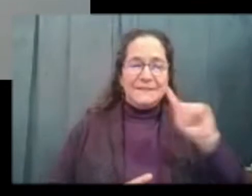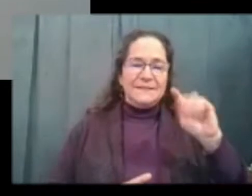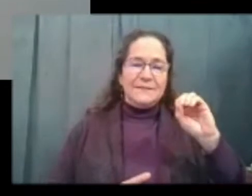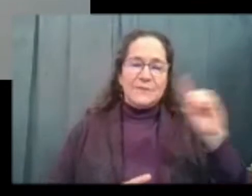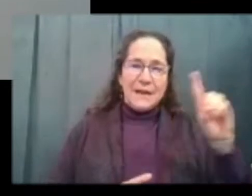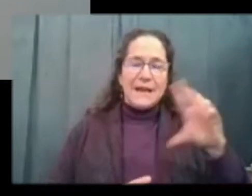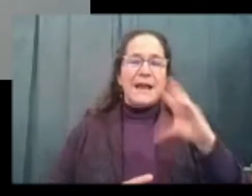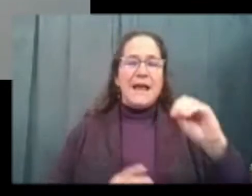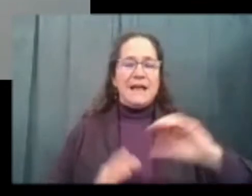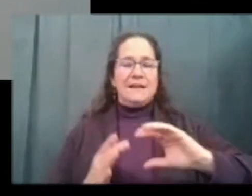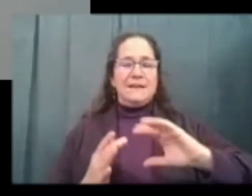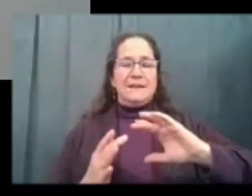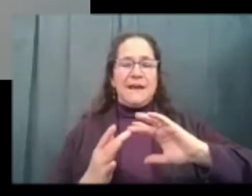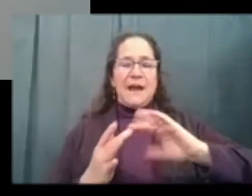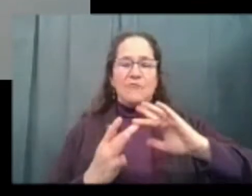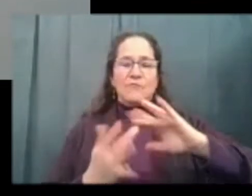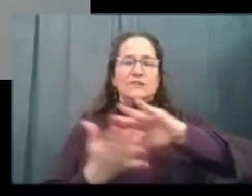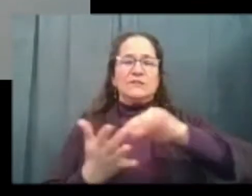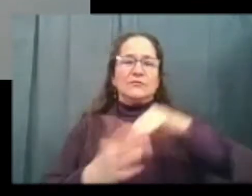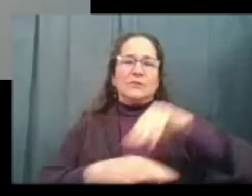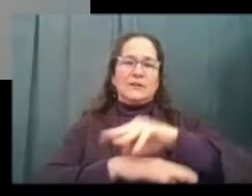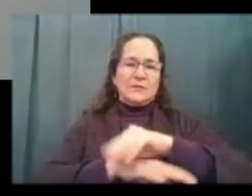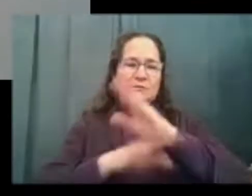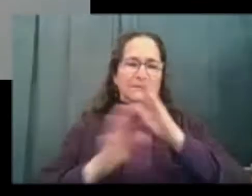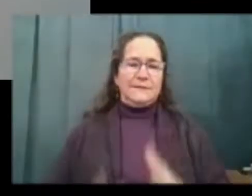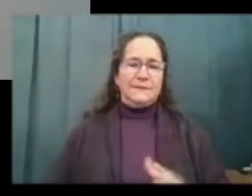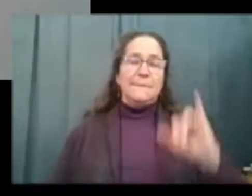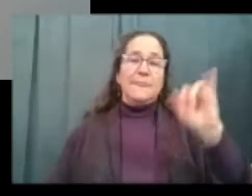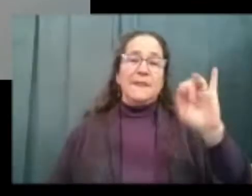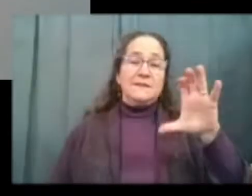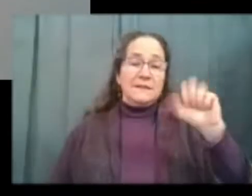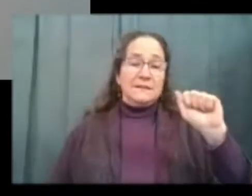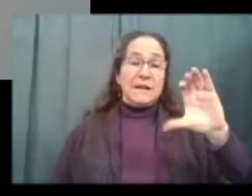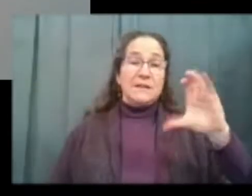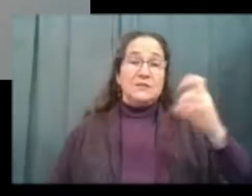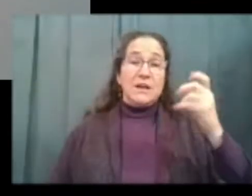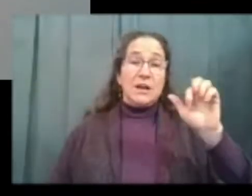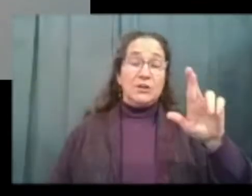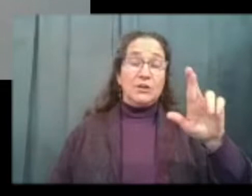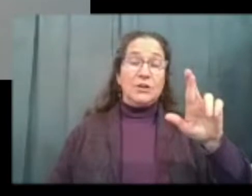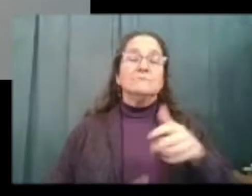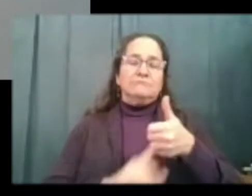Jessica Chandler, a teacher of students with visual impairments and a certified orientation